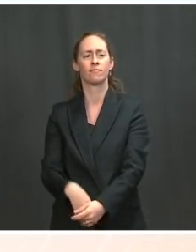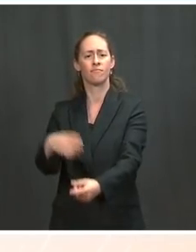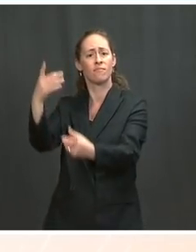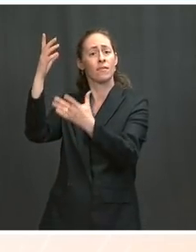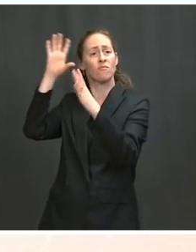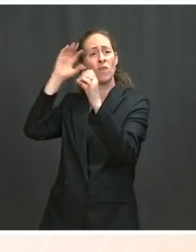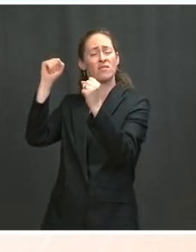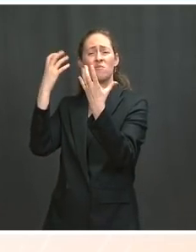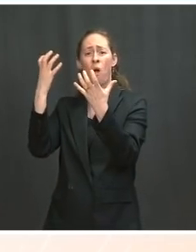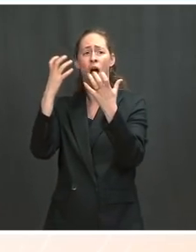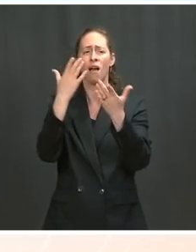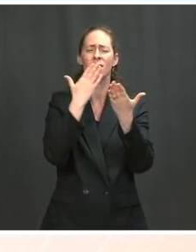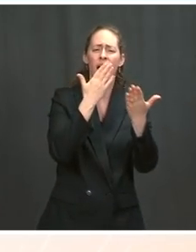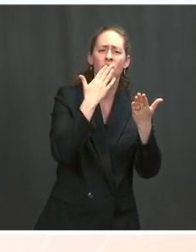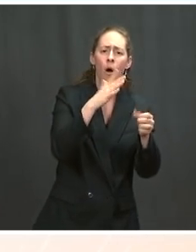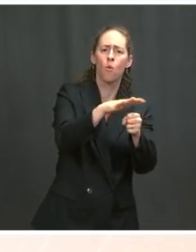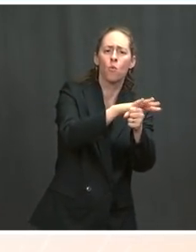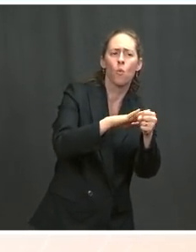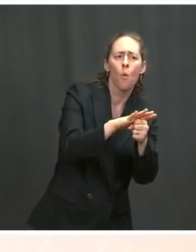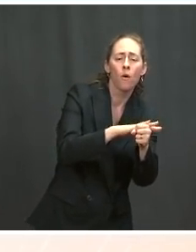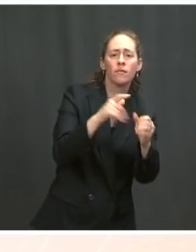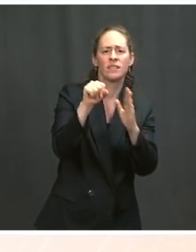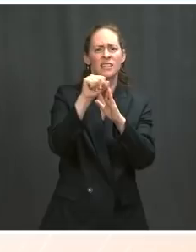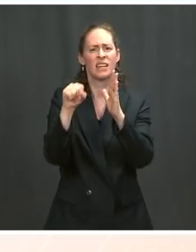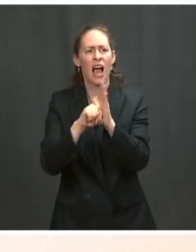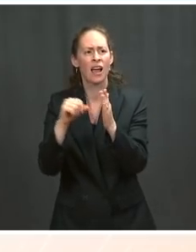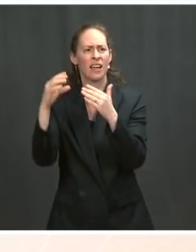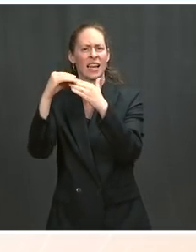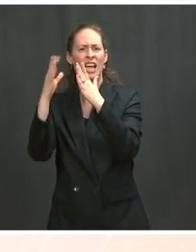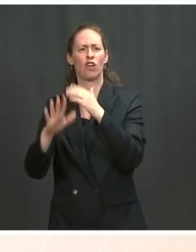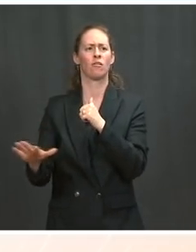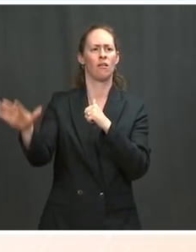who have moved very quickly in a coordinated way over the last several days.